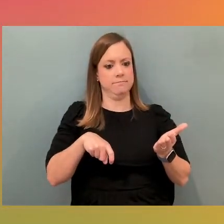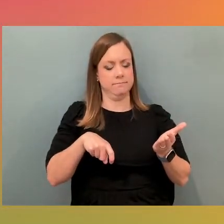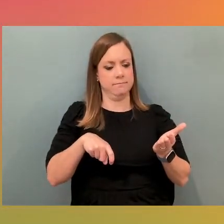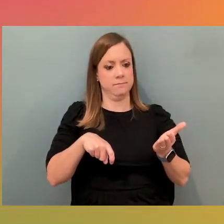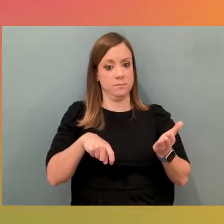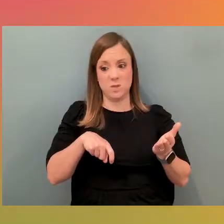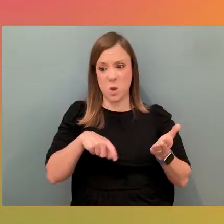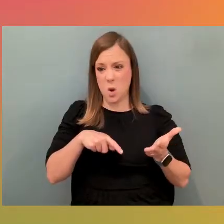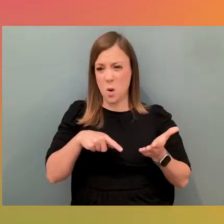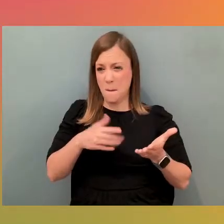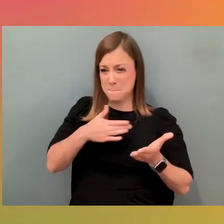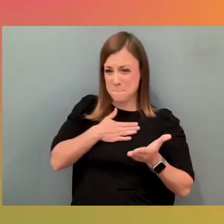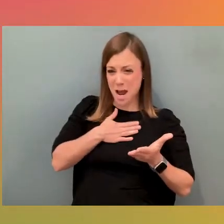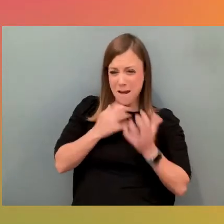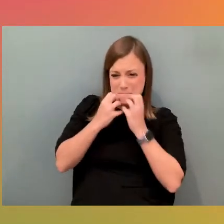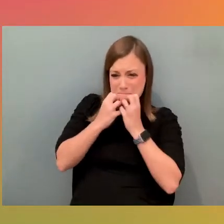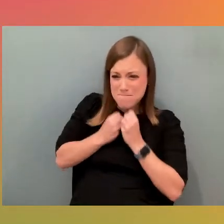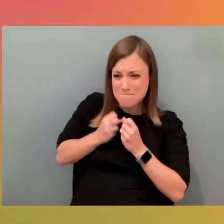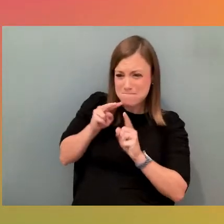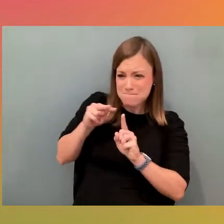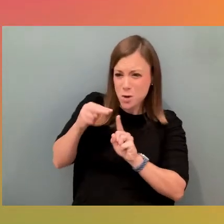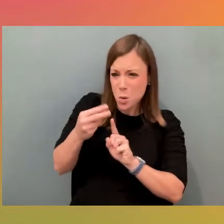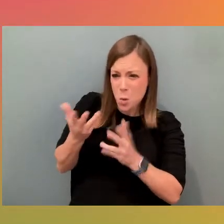PLACE A LITTLE DEEPER.